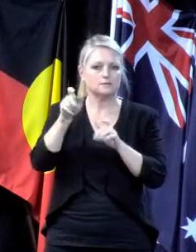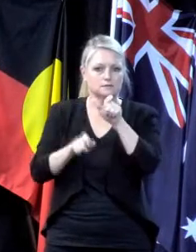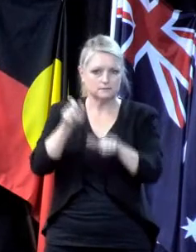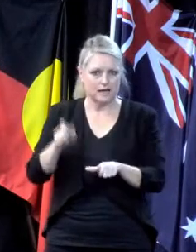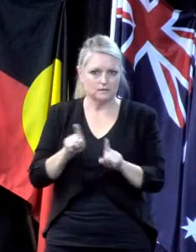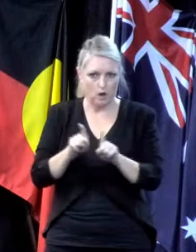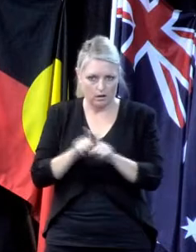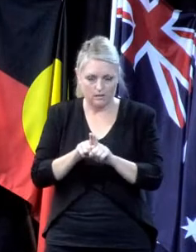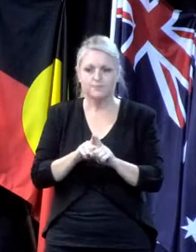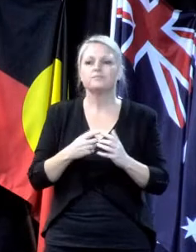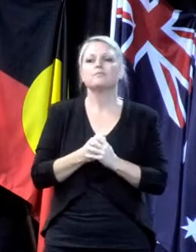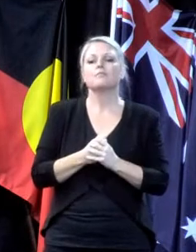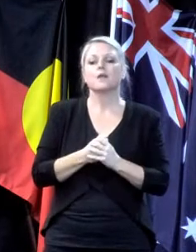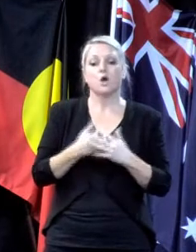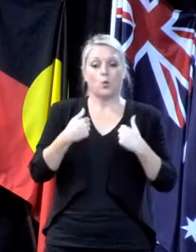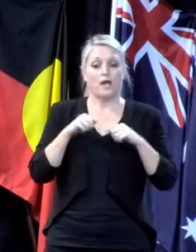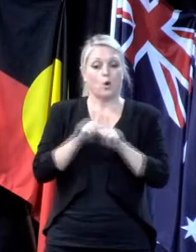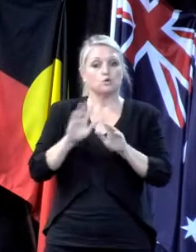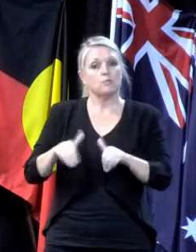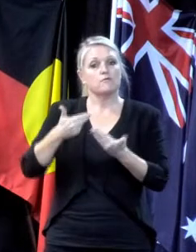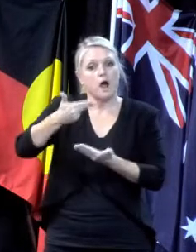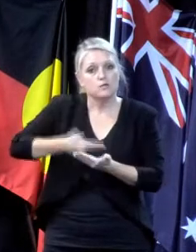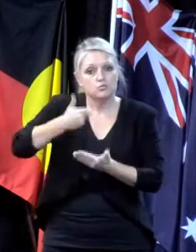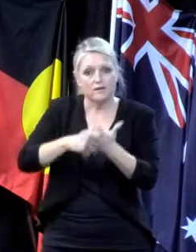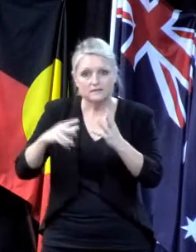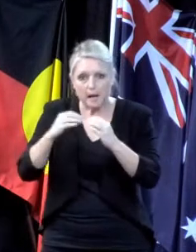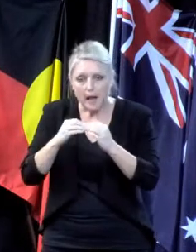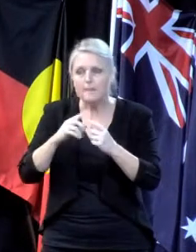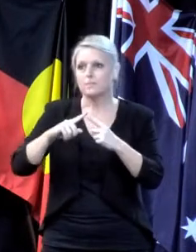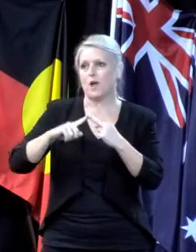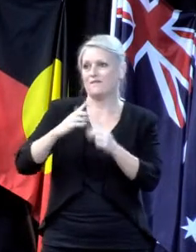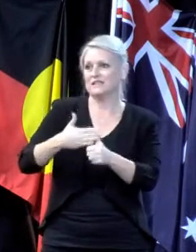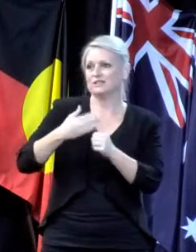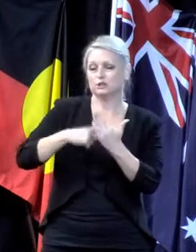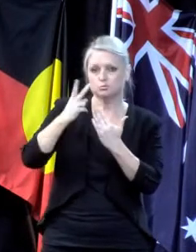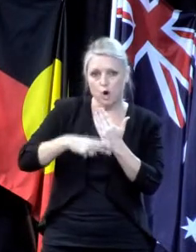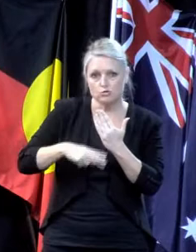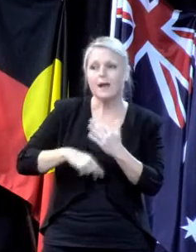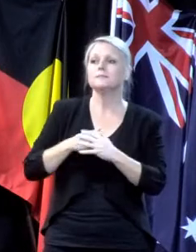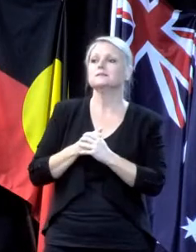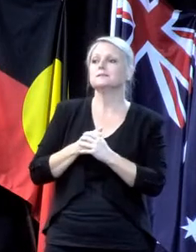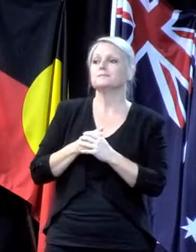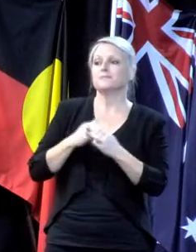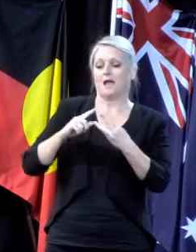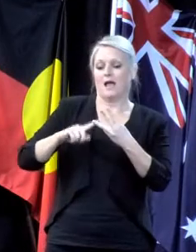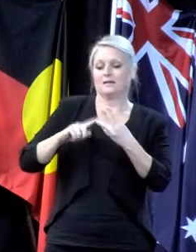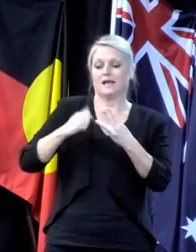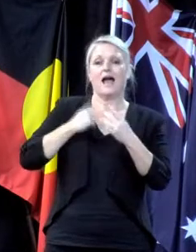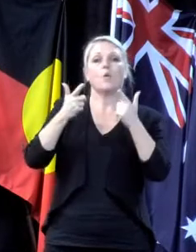We have the breakfast club. We have Indigenous programs. And part of our leadership camps and part of our camp is